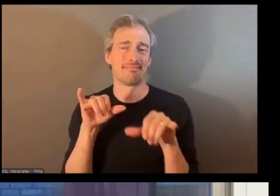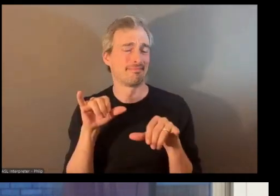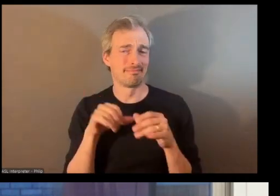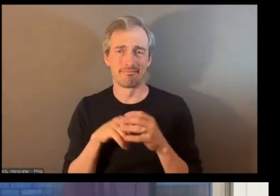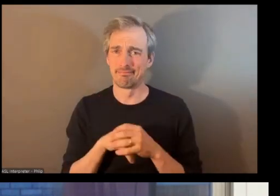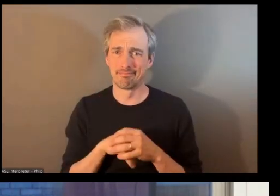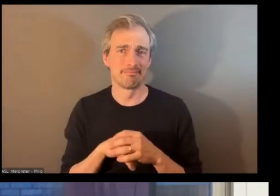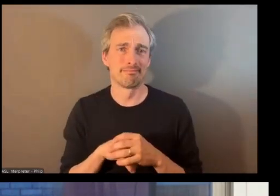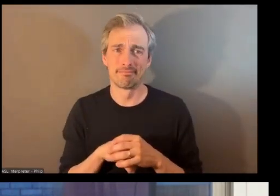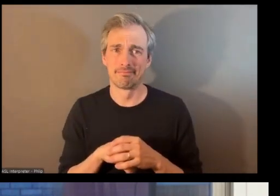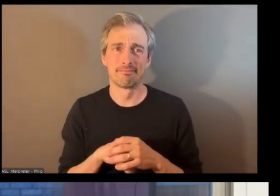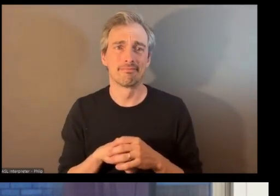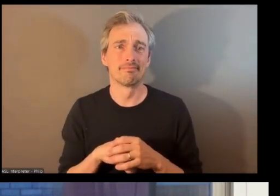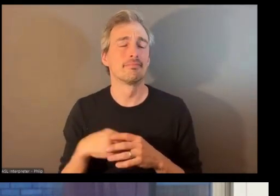We should not label when we talk about this.